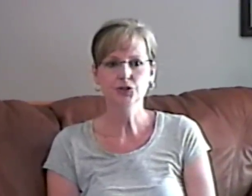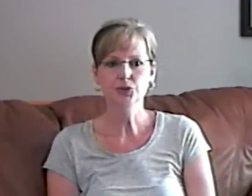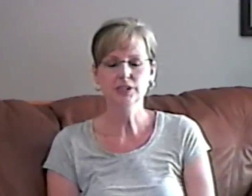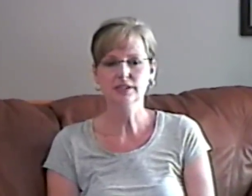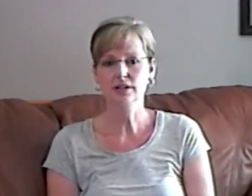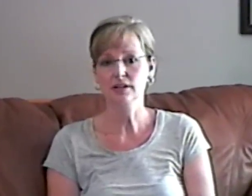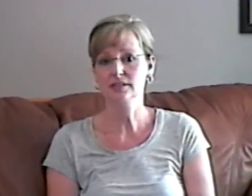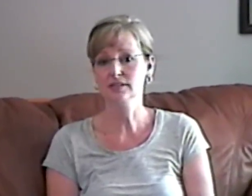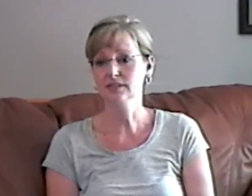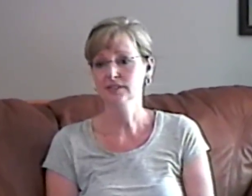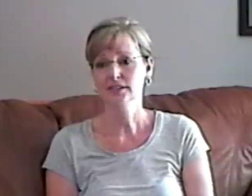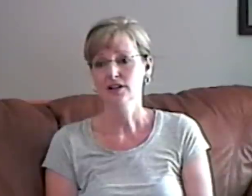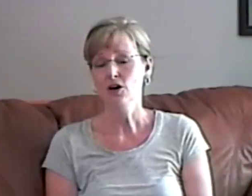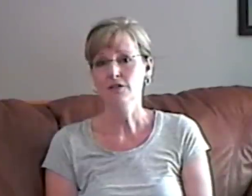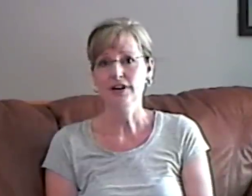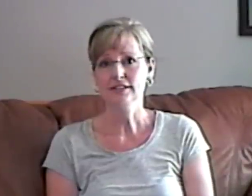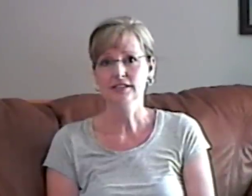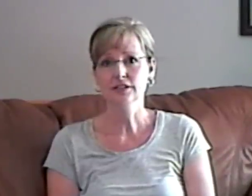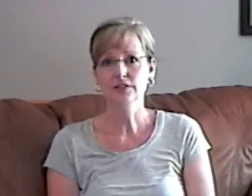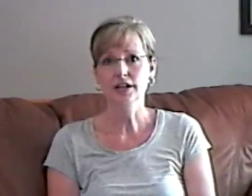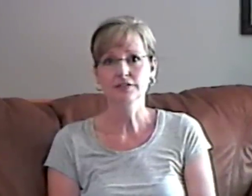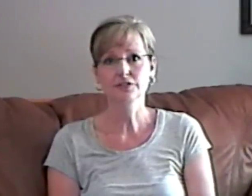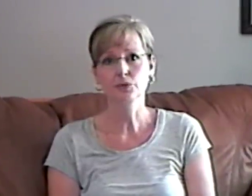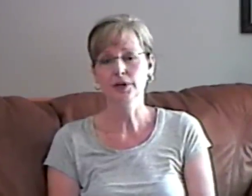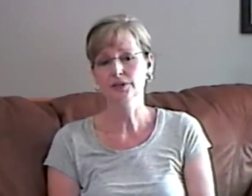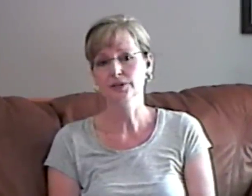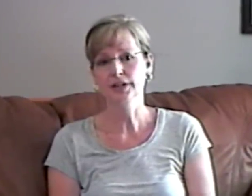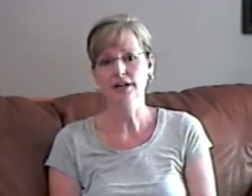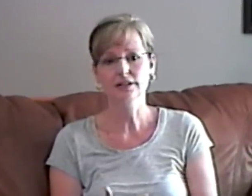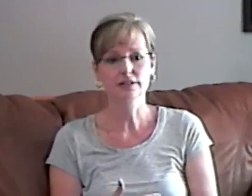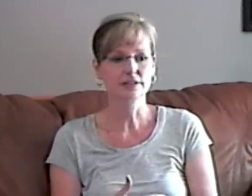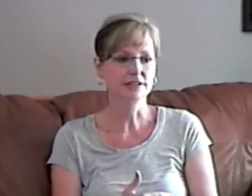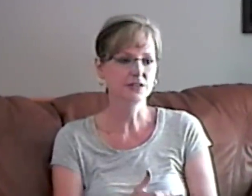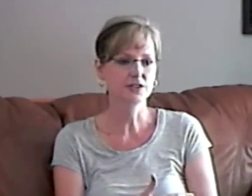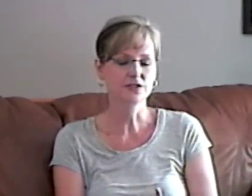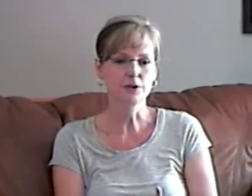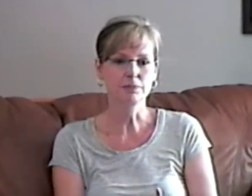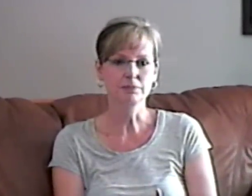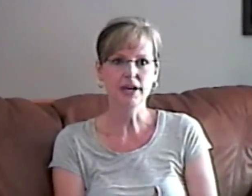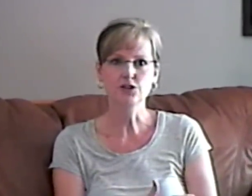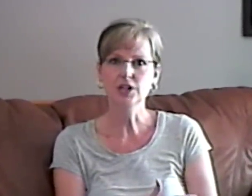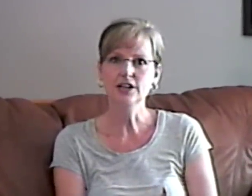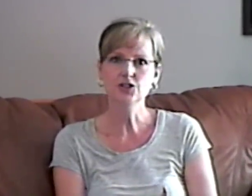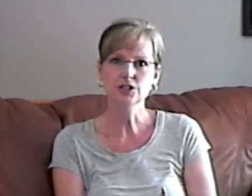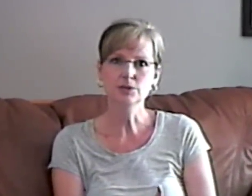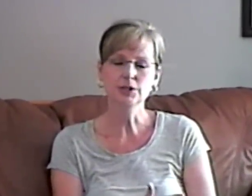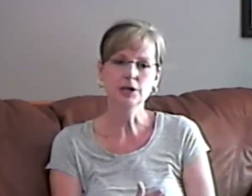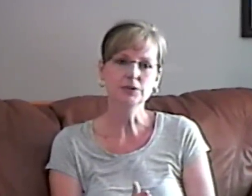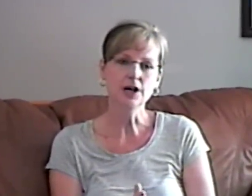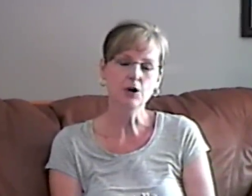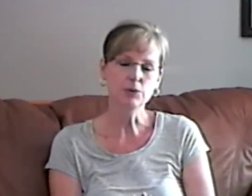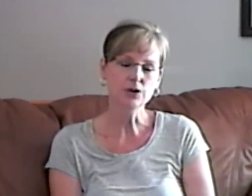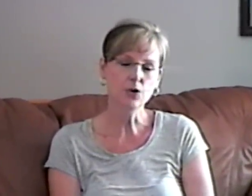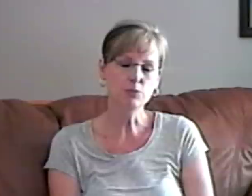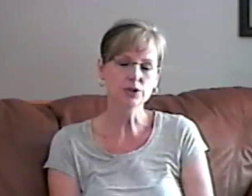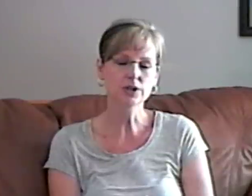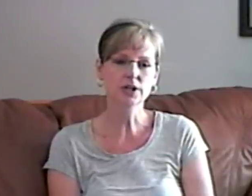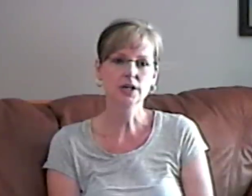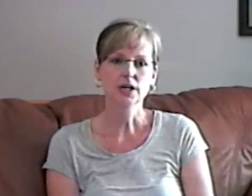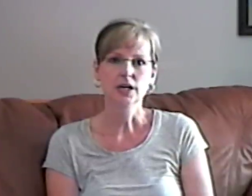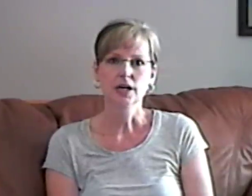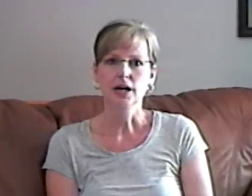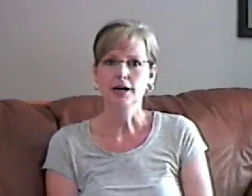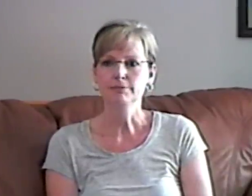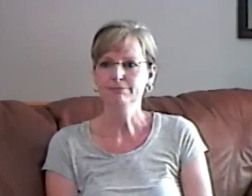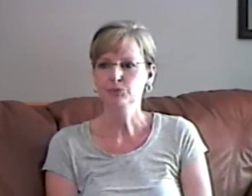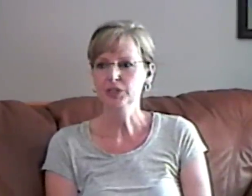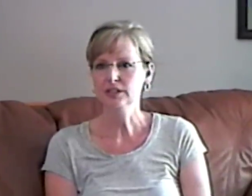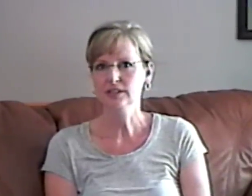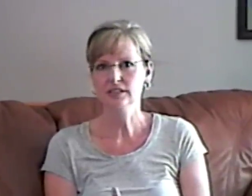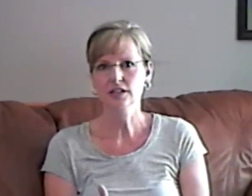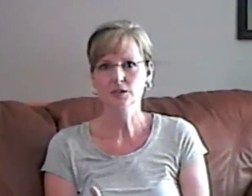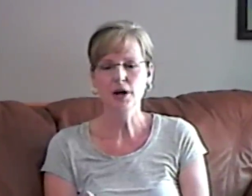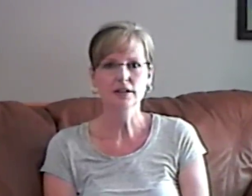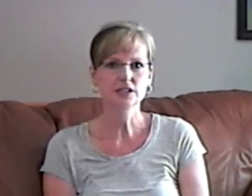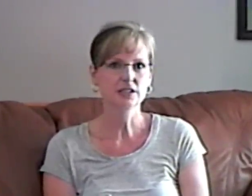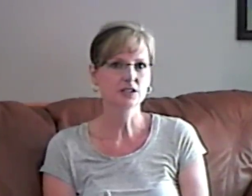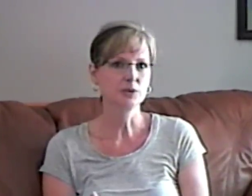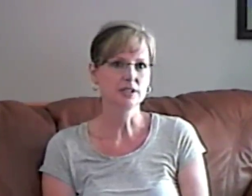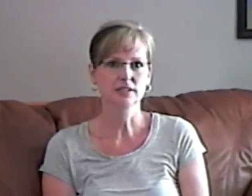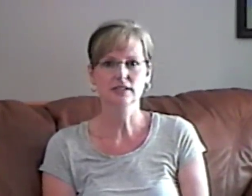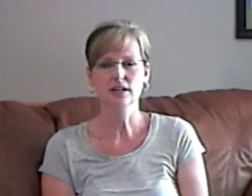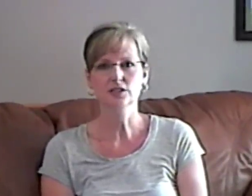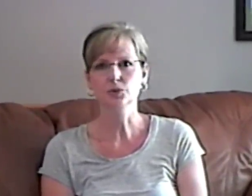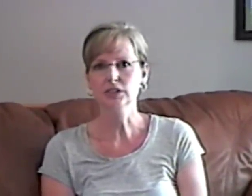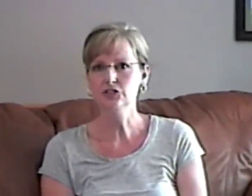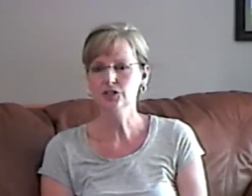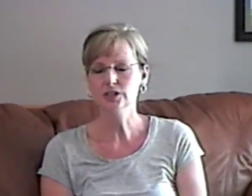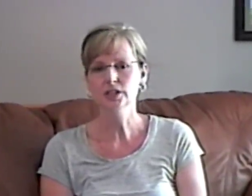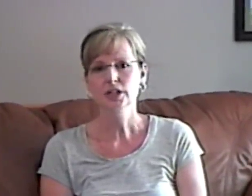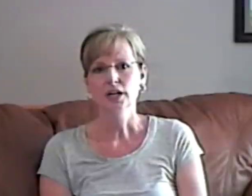to discuss all facets of life from education, helping with homework, politics and religion.